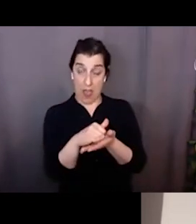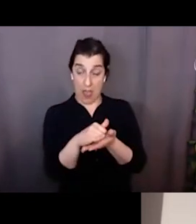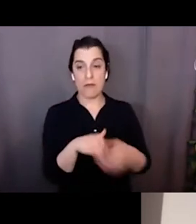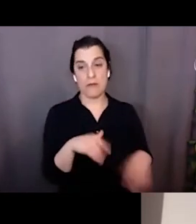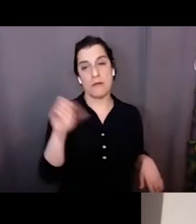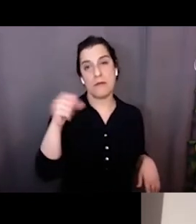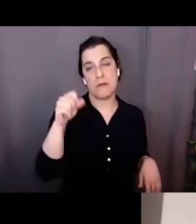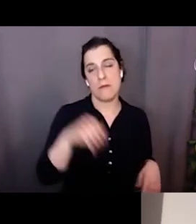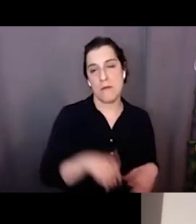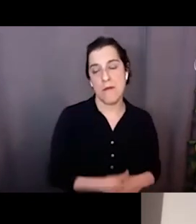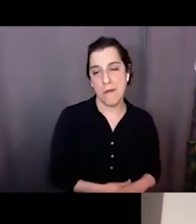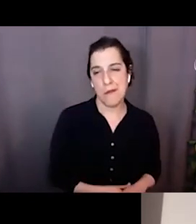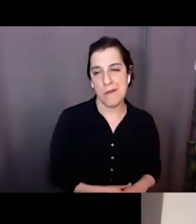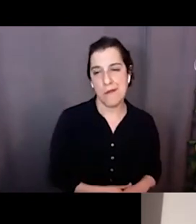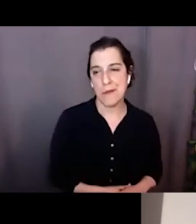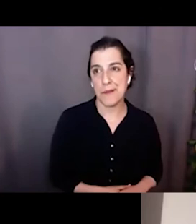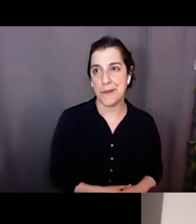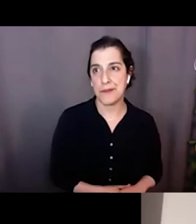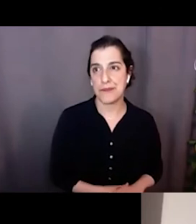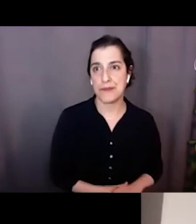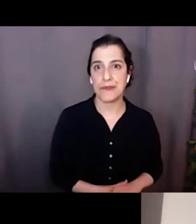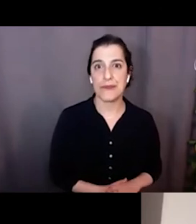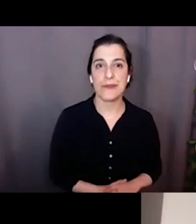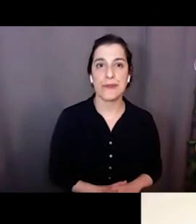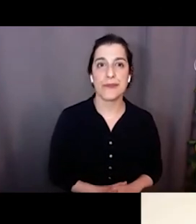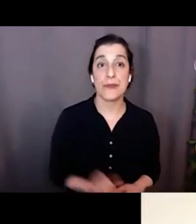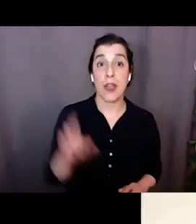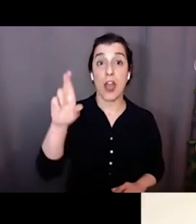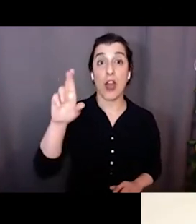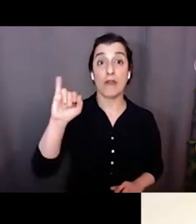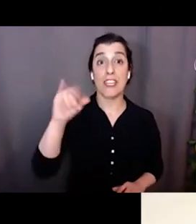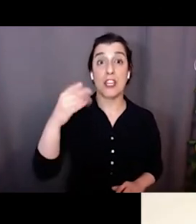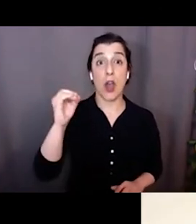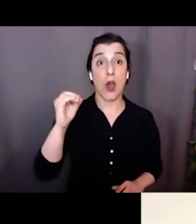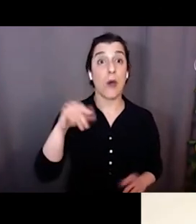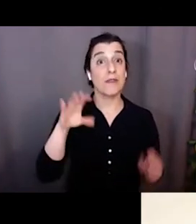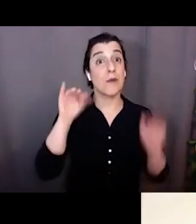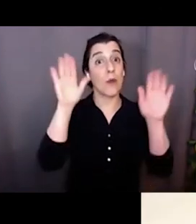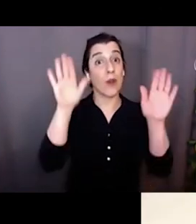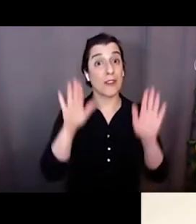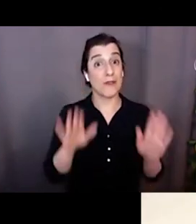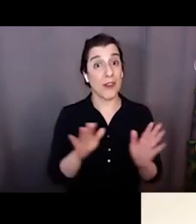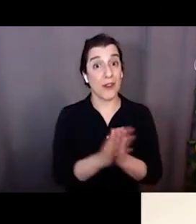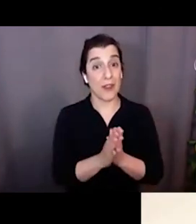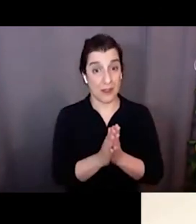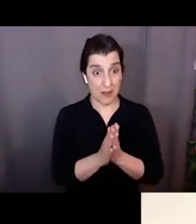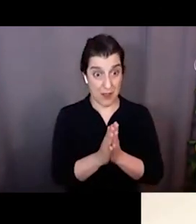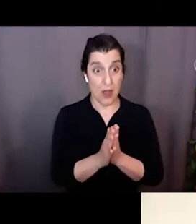Wonderful. Um, we're gonna transition now into our closing remarks. Uh,